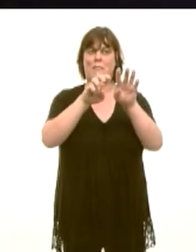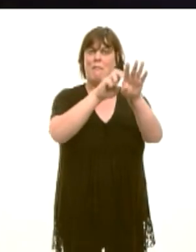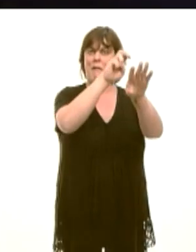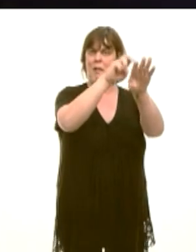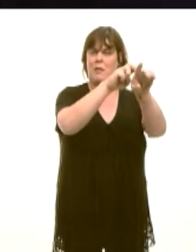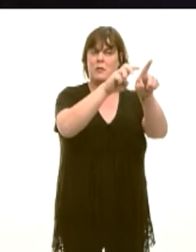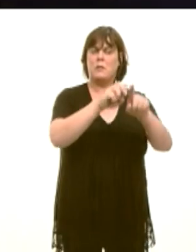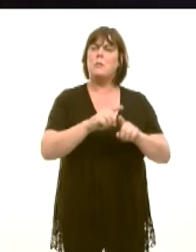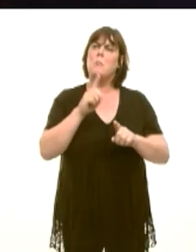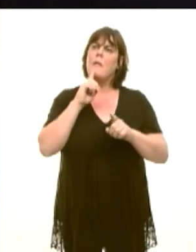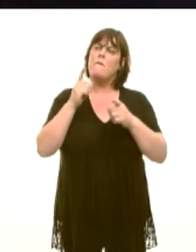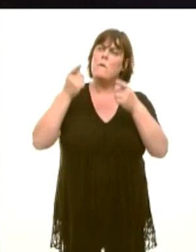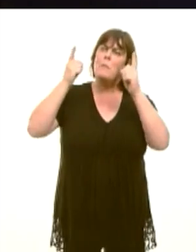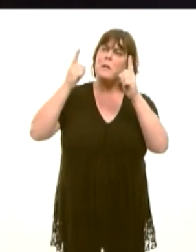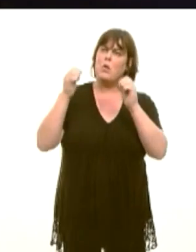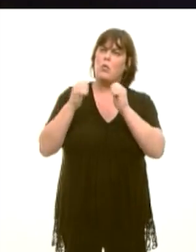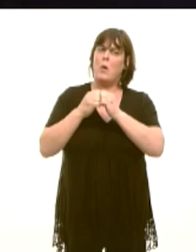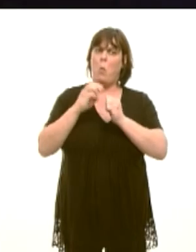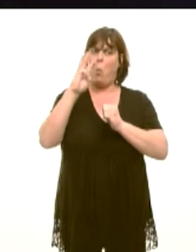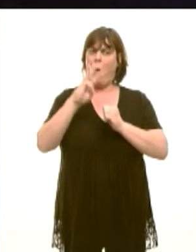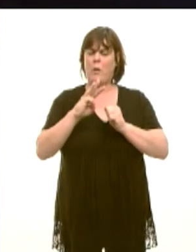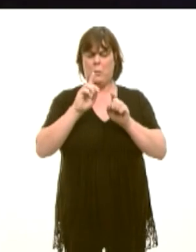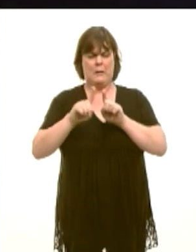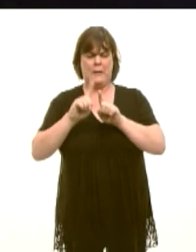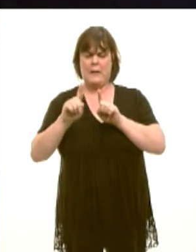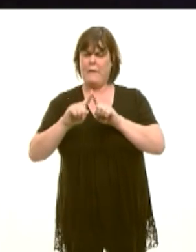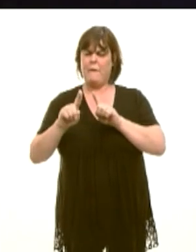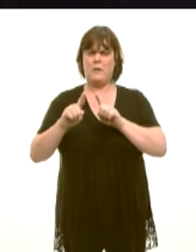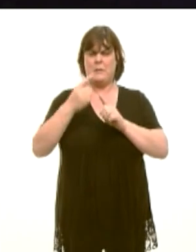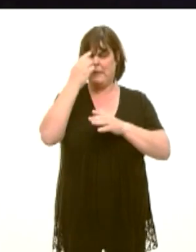that Wales, with its diverse traditions and experience, can contribute more directly to